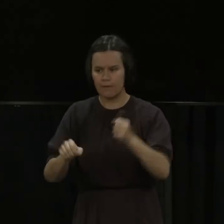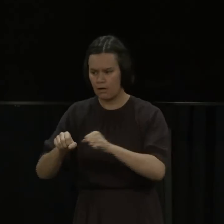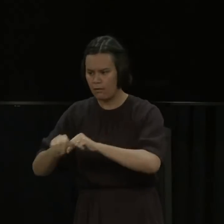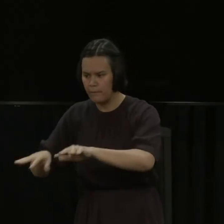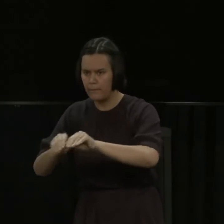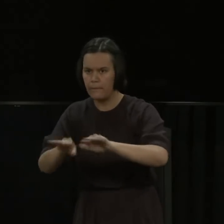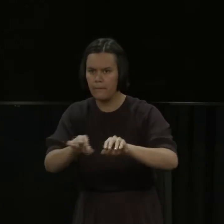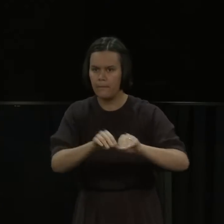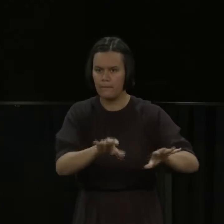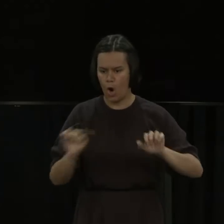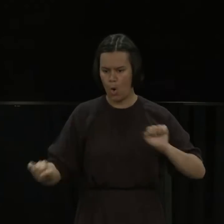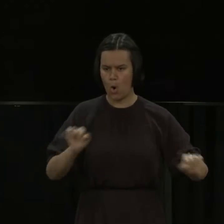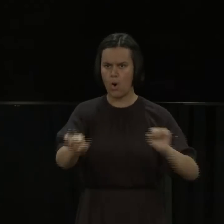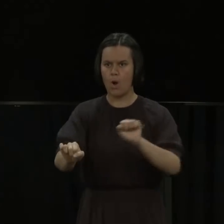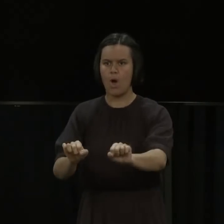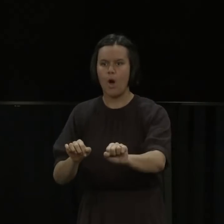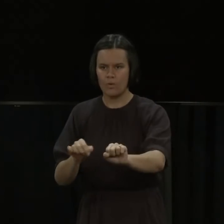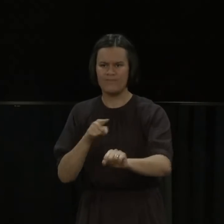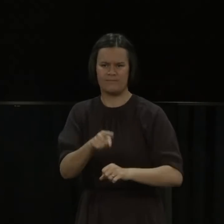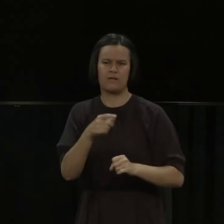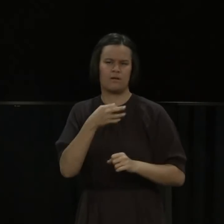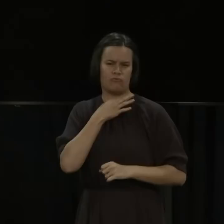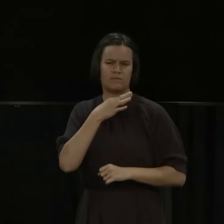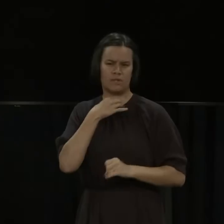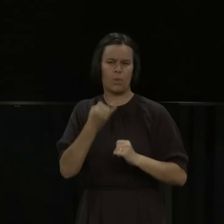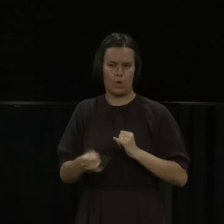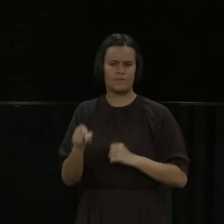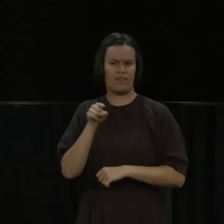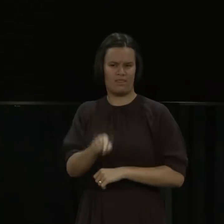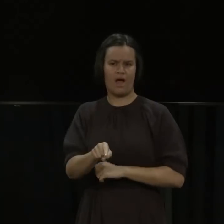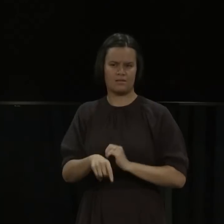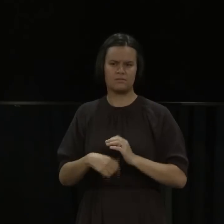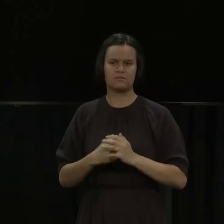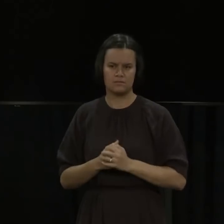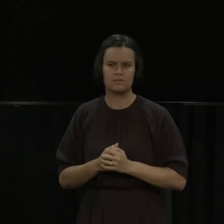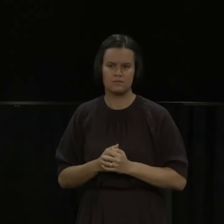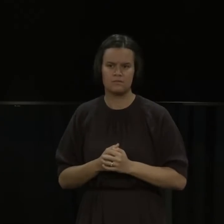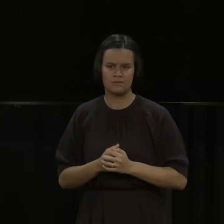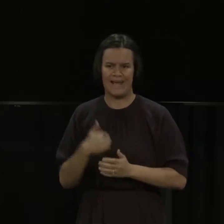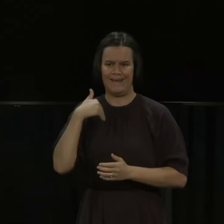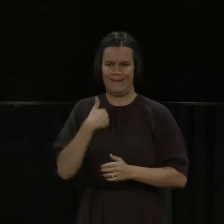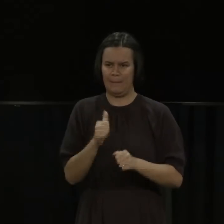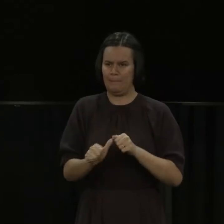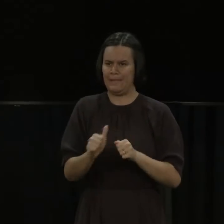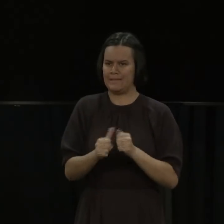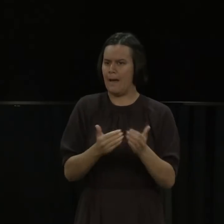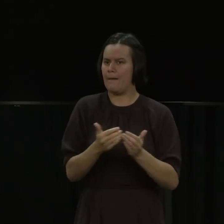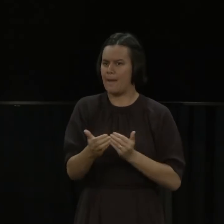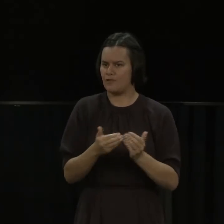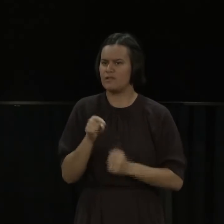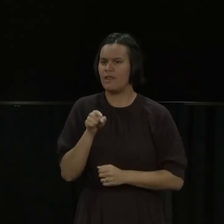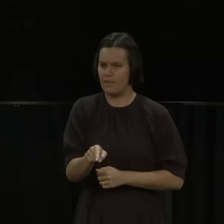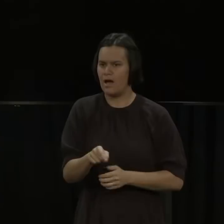the country and each one can start a new local outbreak as the Minister pointed out, our current outbreak started from one case.